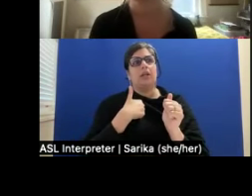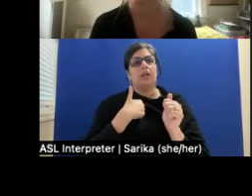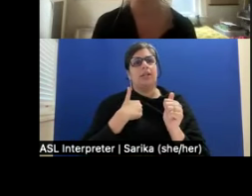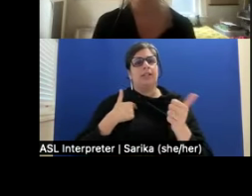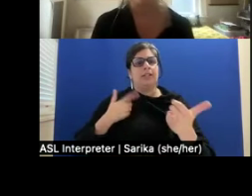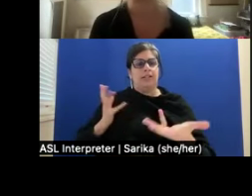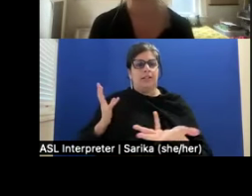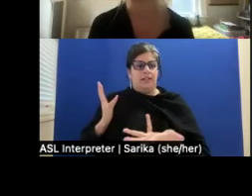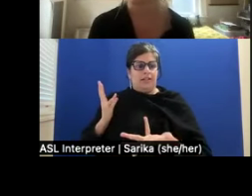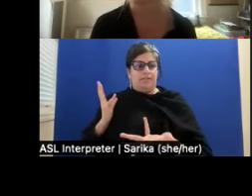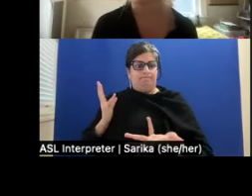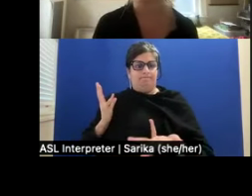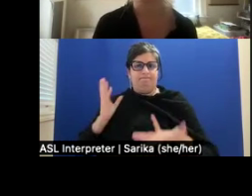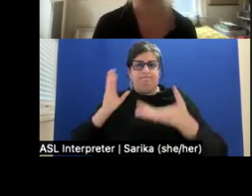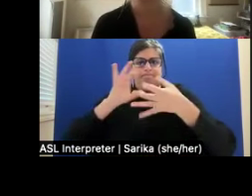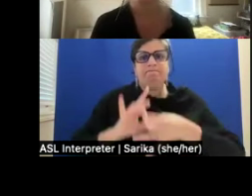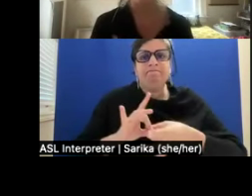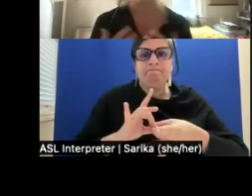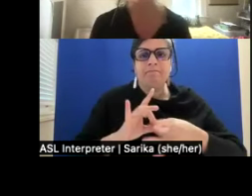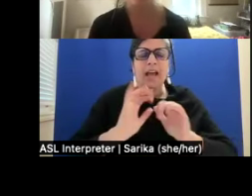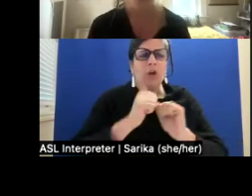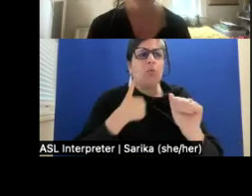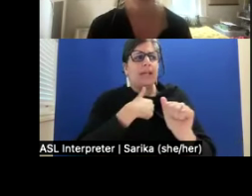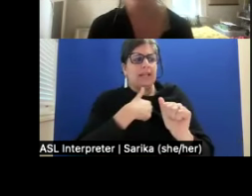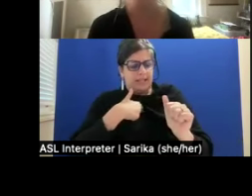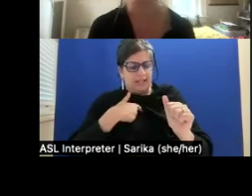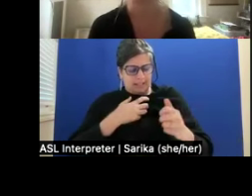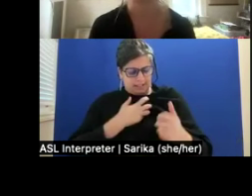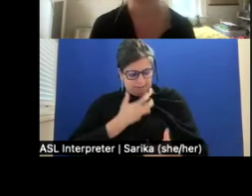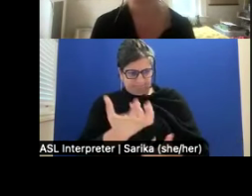How do we have a real conversation? How do we talk about complicity?